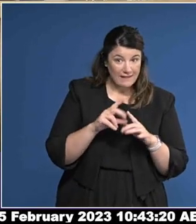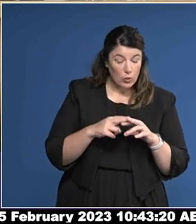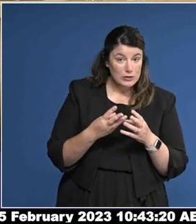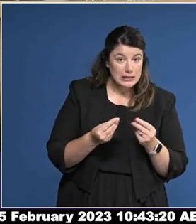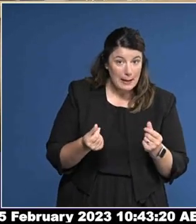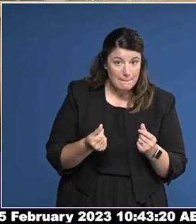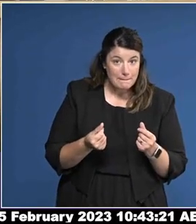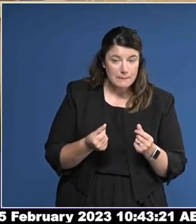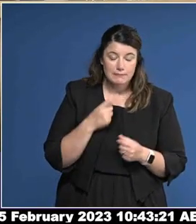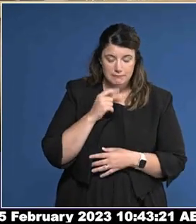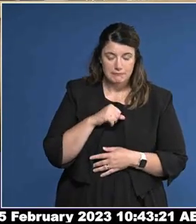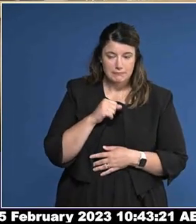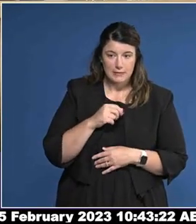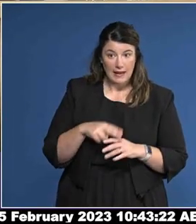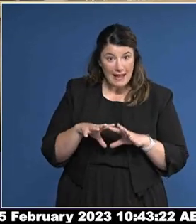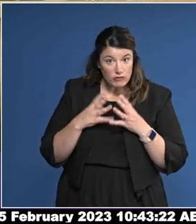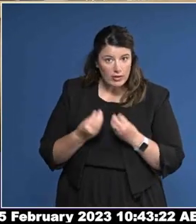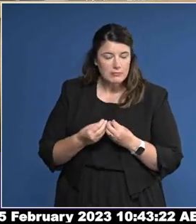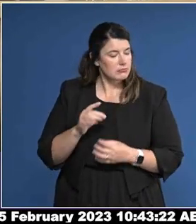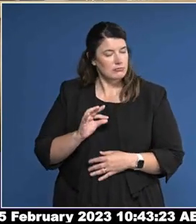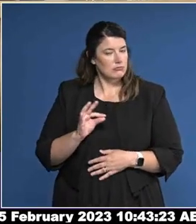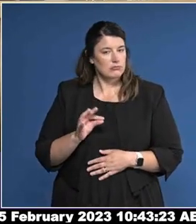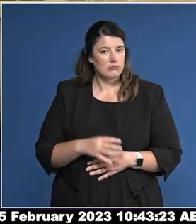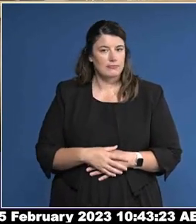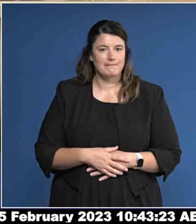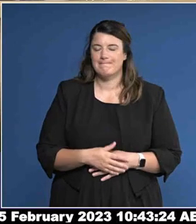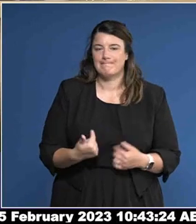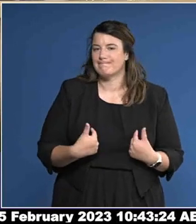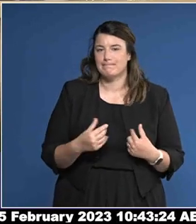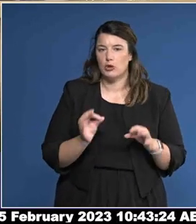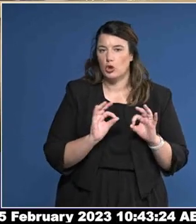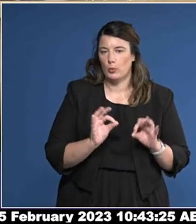Not for everything, no. At Araluen? MS CATTACH: Not that I'm aware of, no. At Afford?